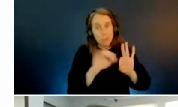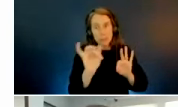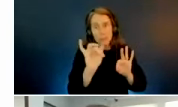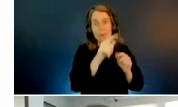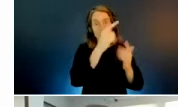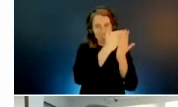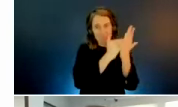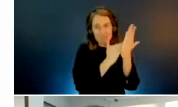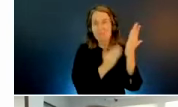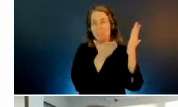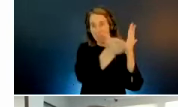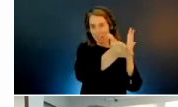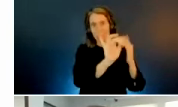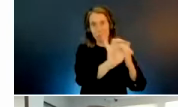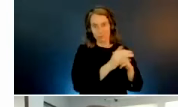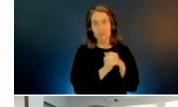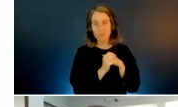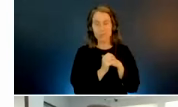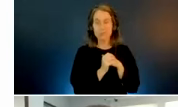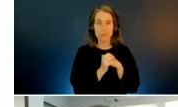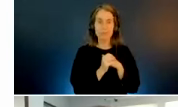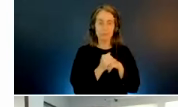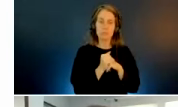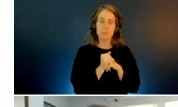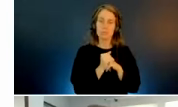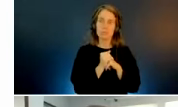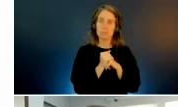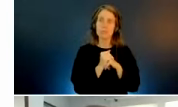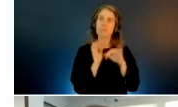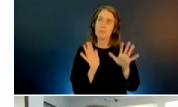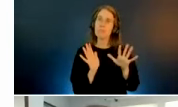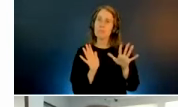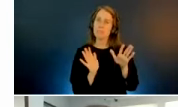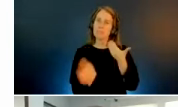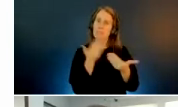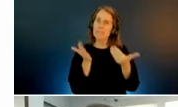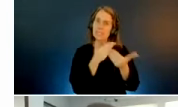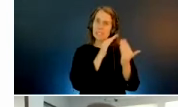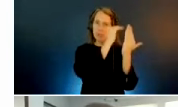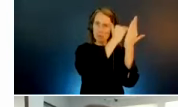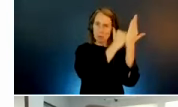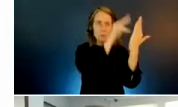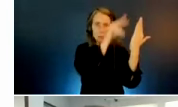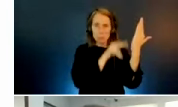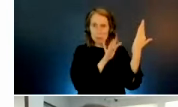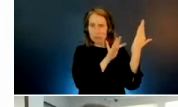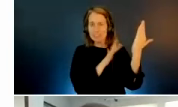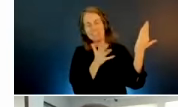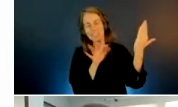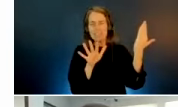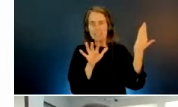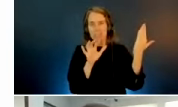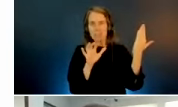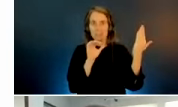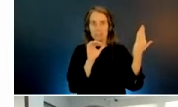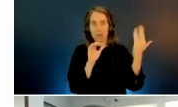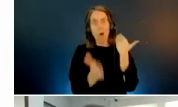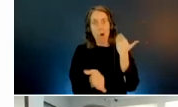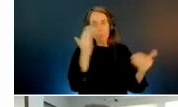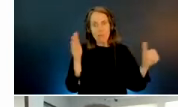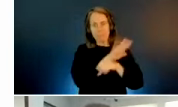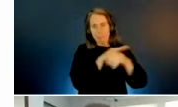state as well um it's pretty easy to navigate it's almost accessible um so that it really is a good